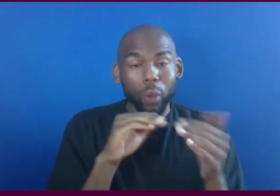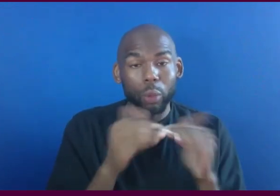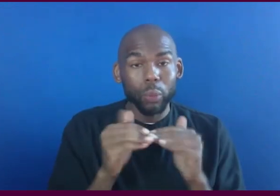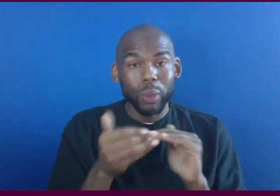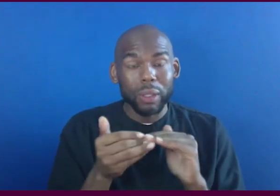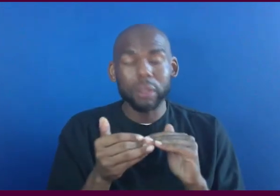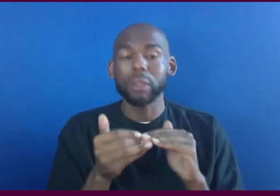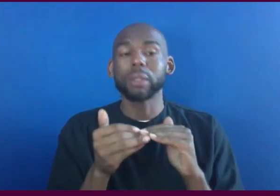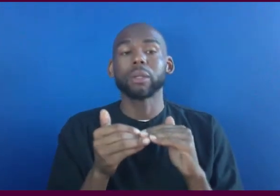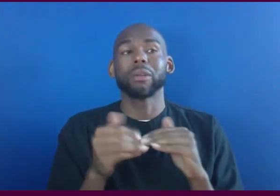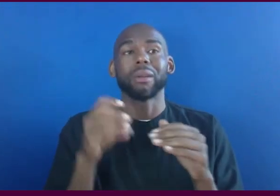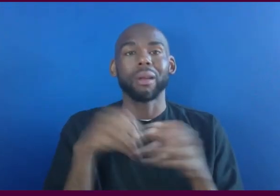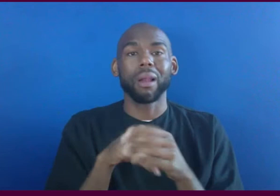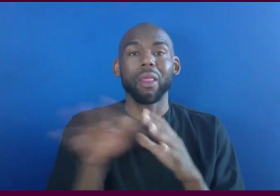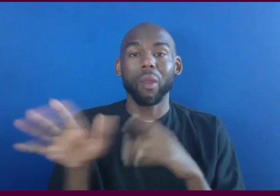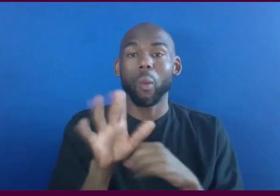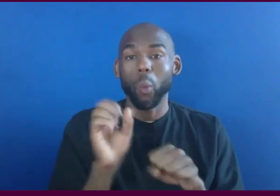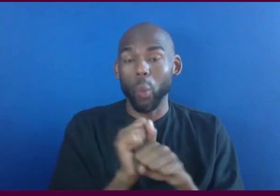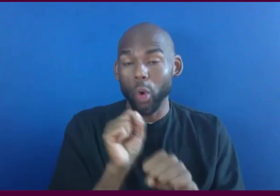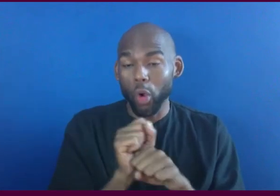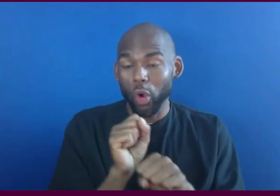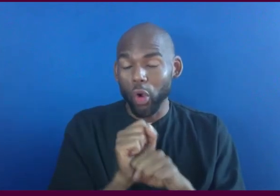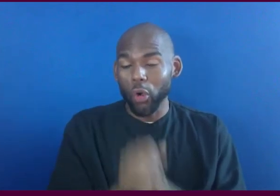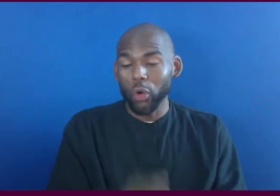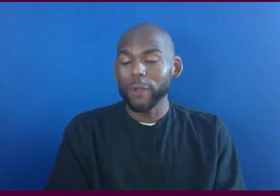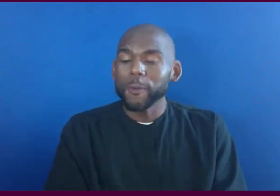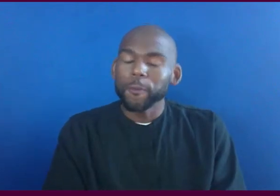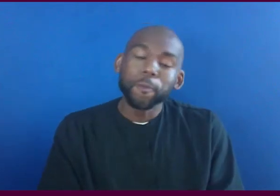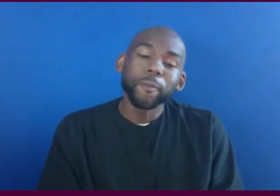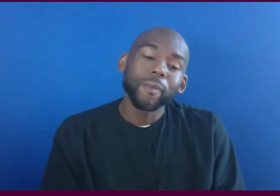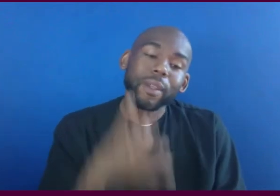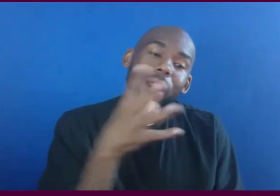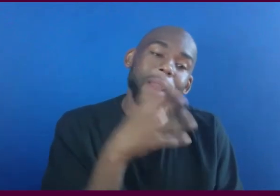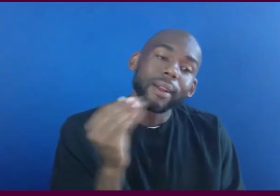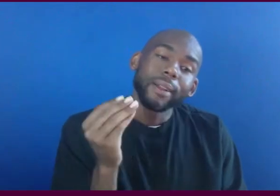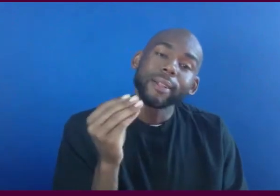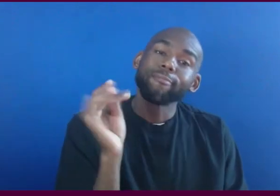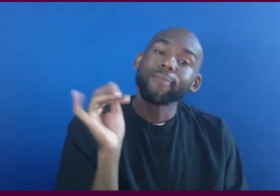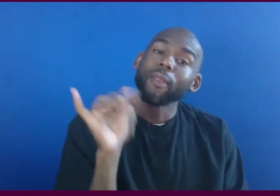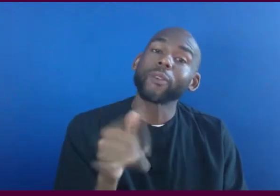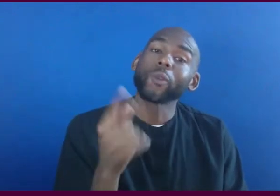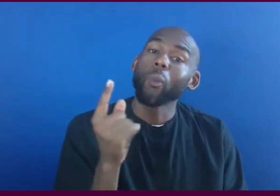into the community, into their work.